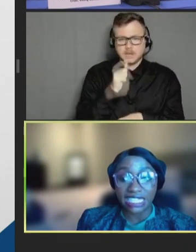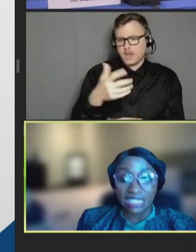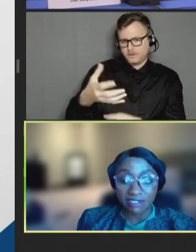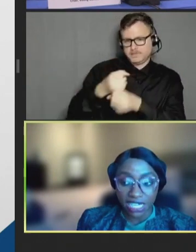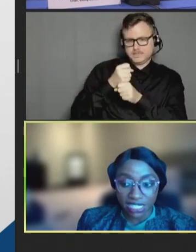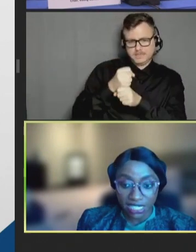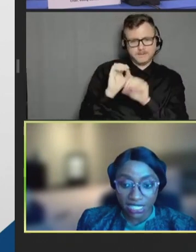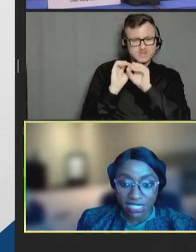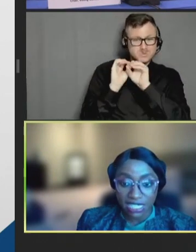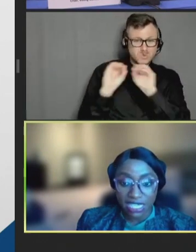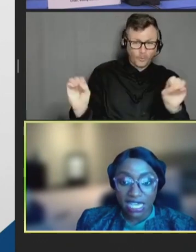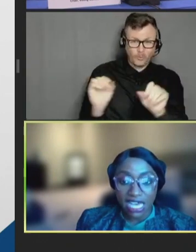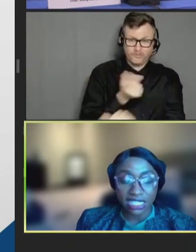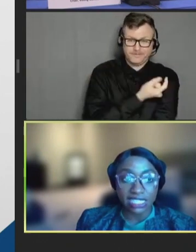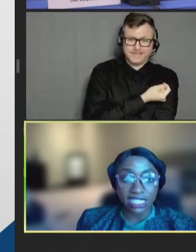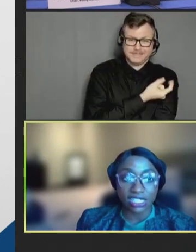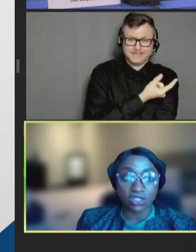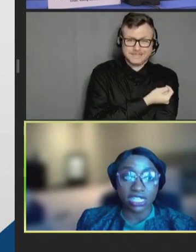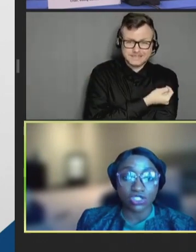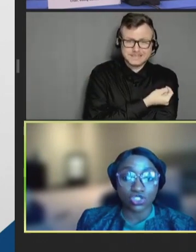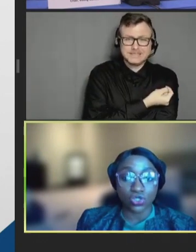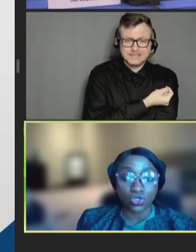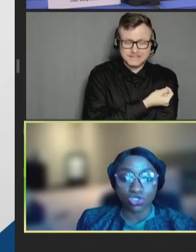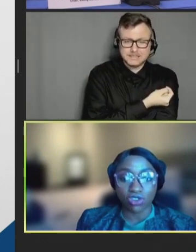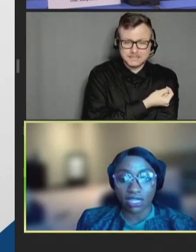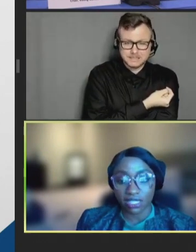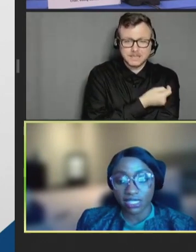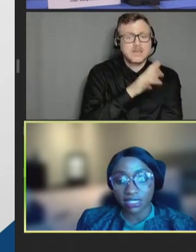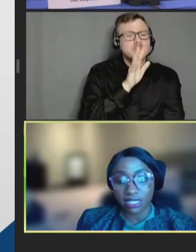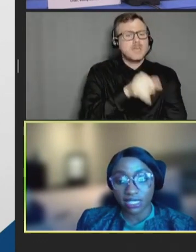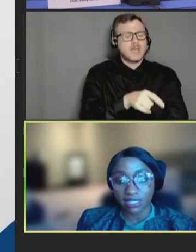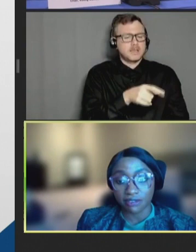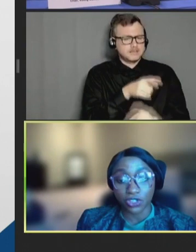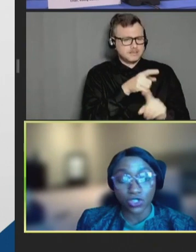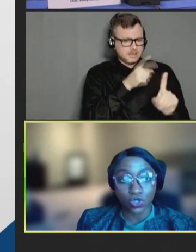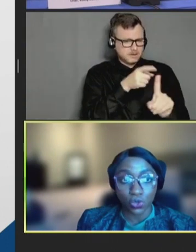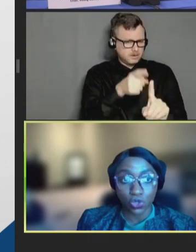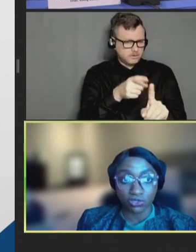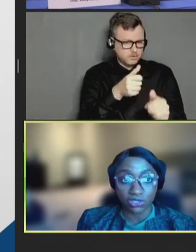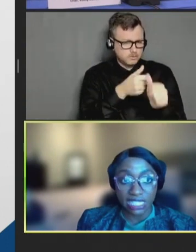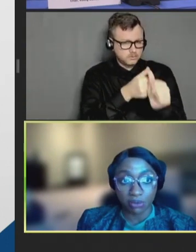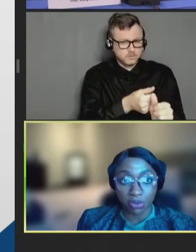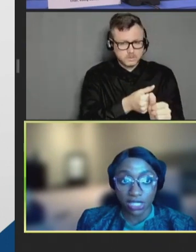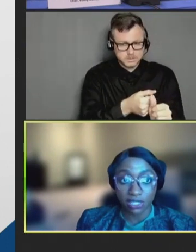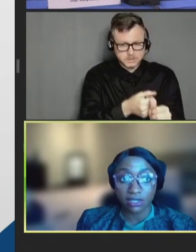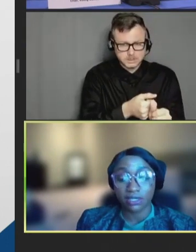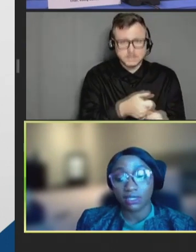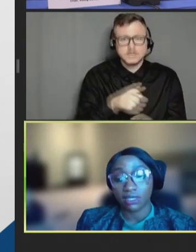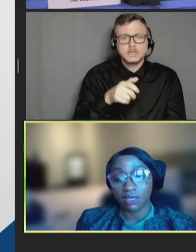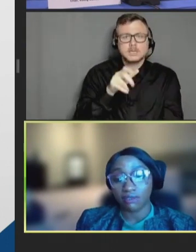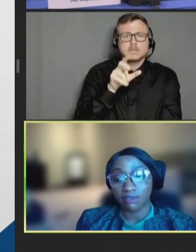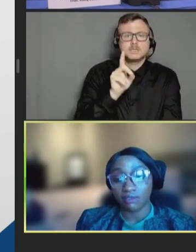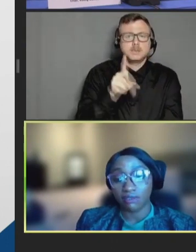any vaccines. And the indicator that is used to track this is the first dose or DTP vaccine.